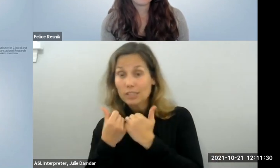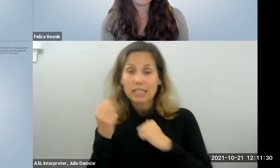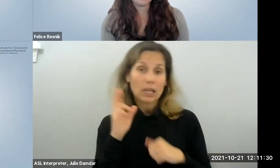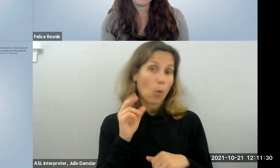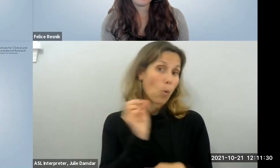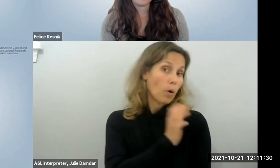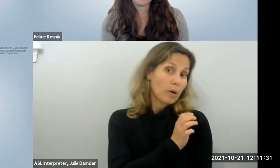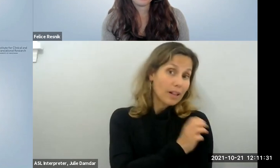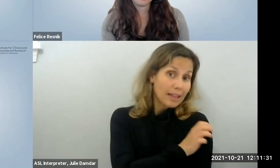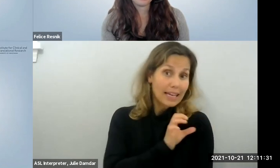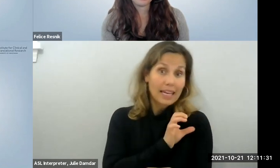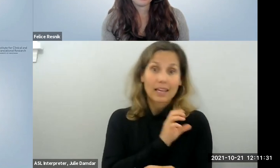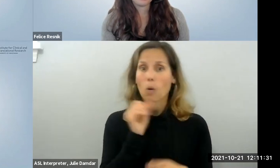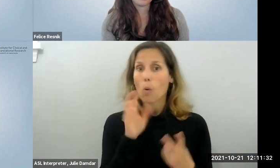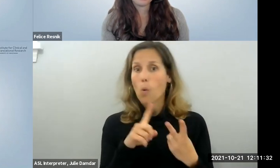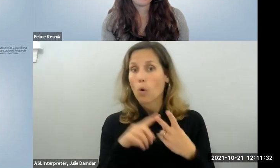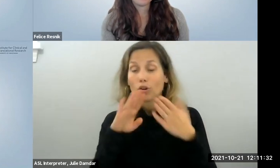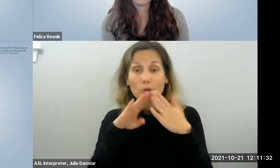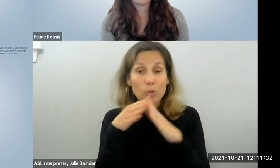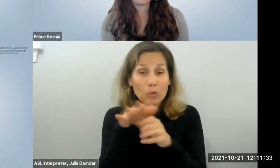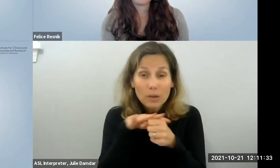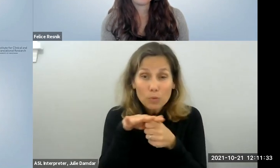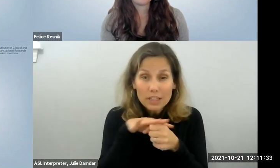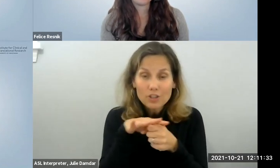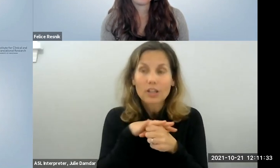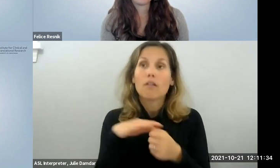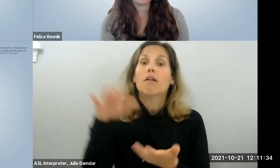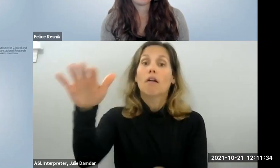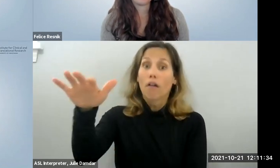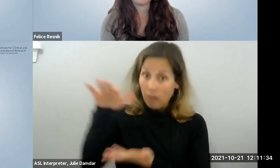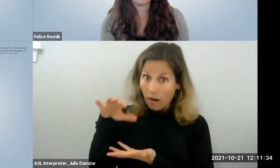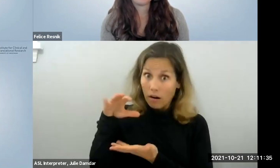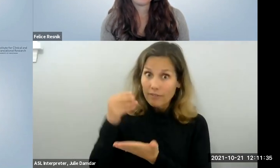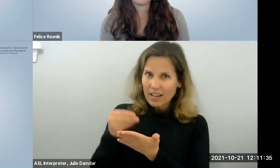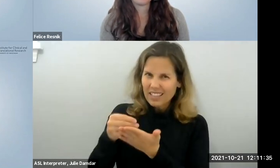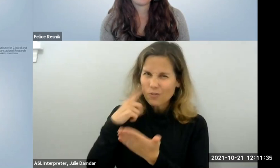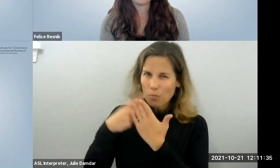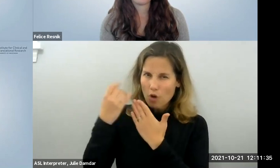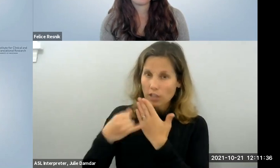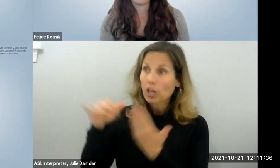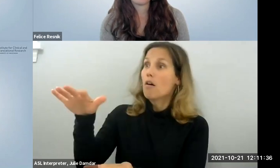Lisa Saldana (she/her/hers): A Community area region receives funding for a project there's an expectation.